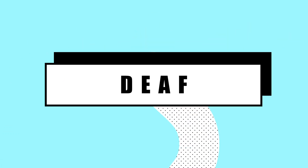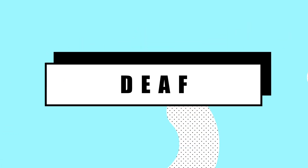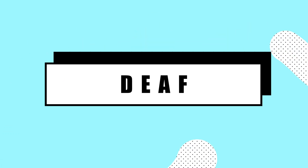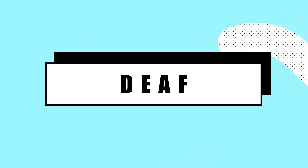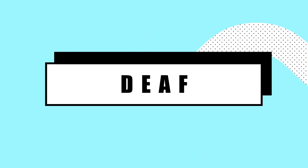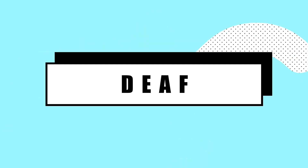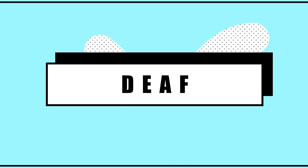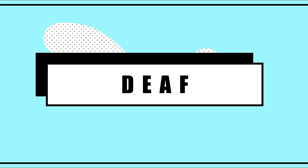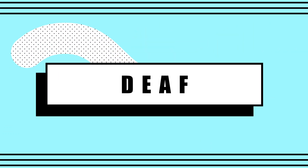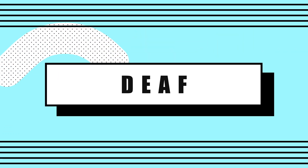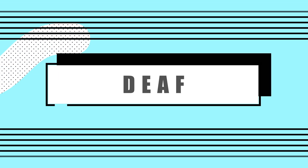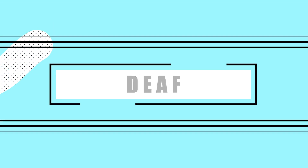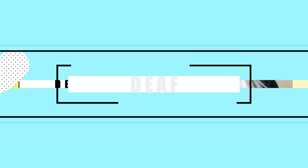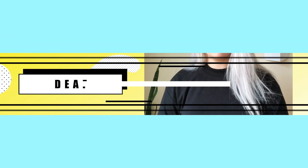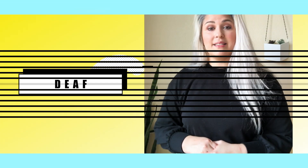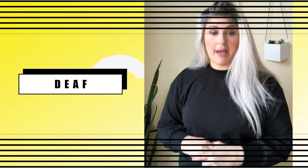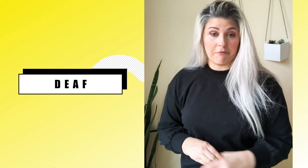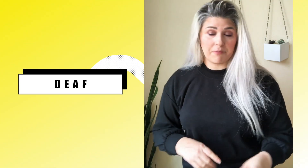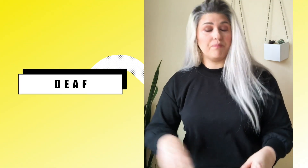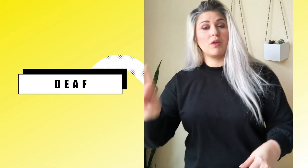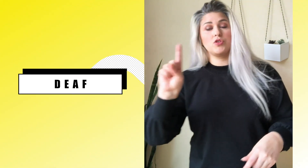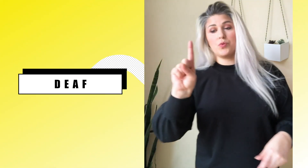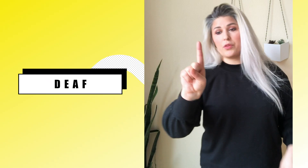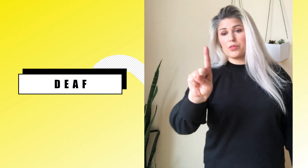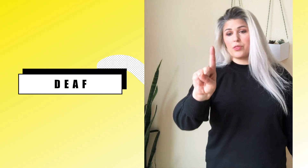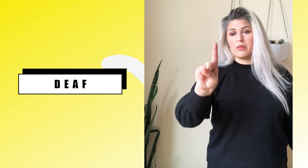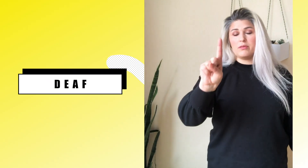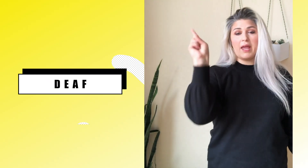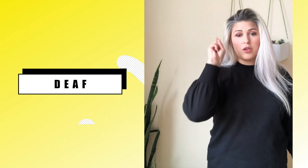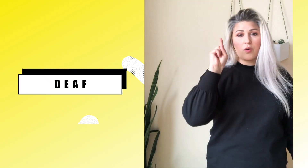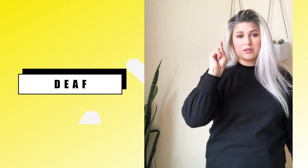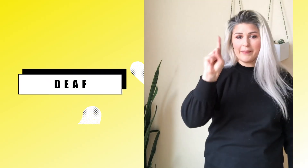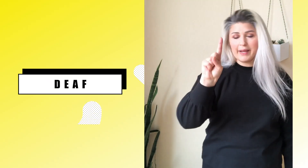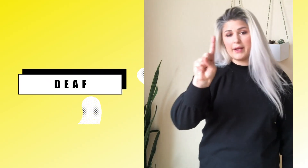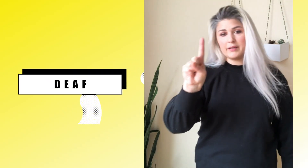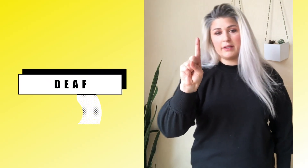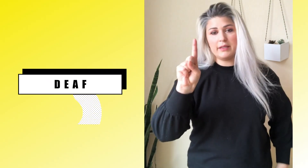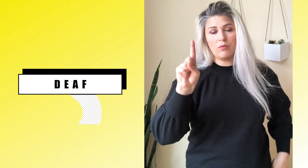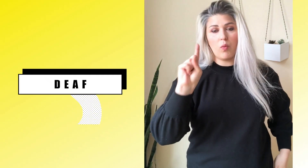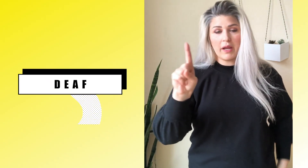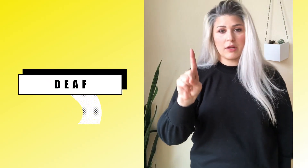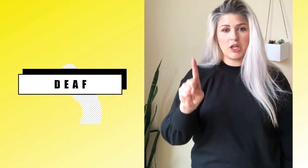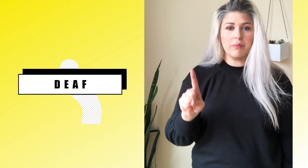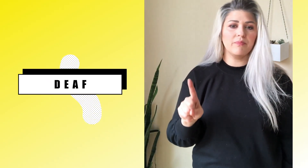So the first sign you will learn is depth. So take your dominant hand in the one handshake.